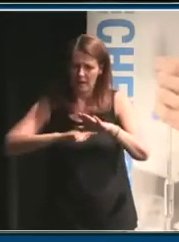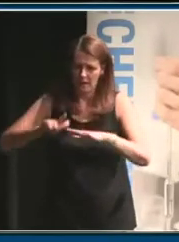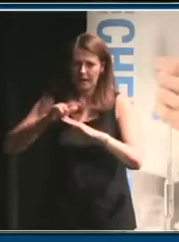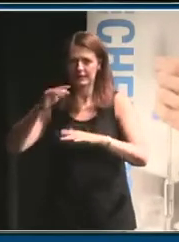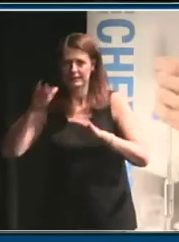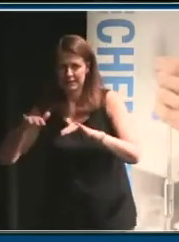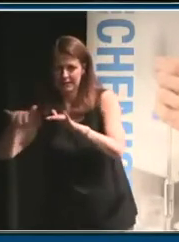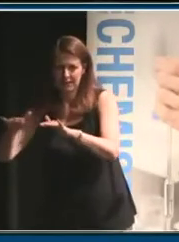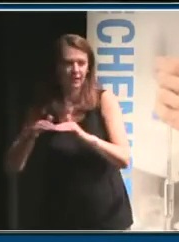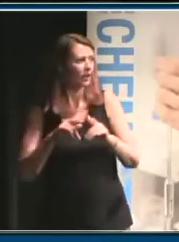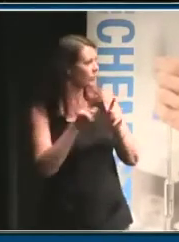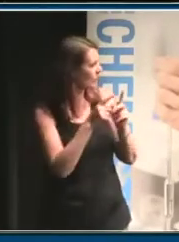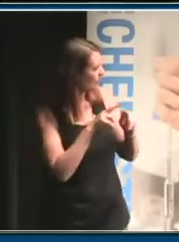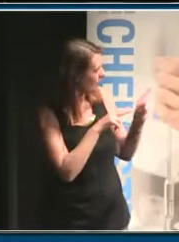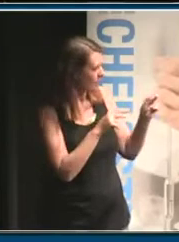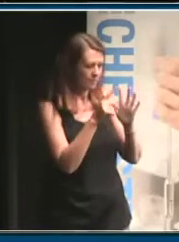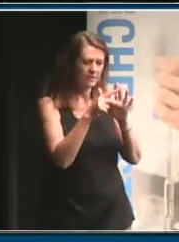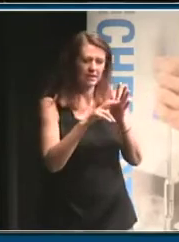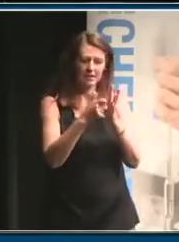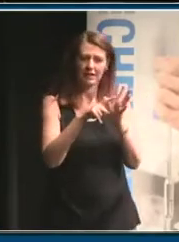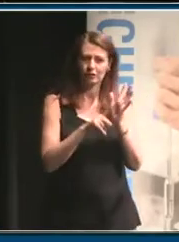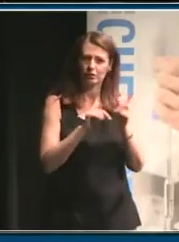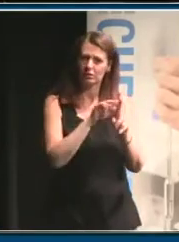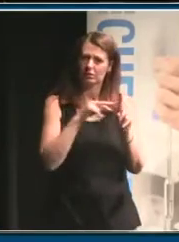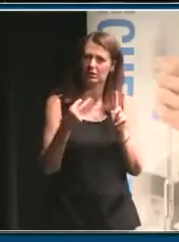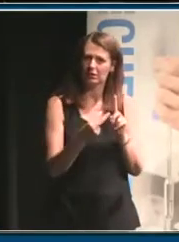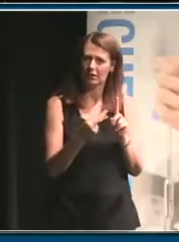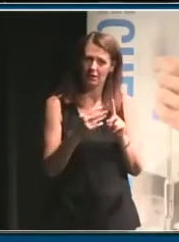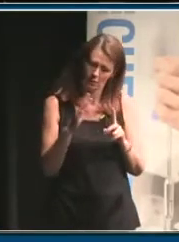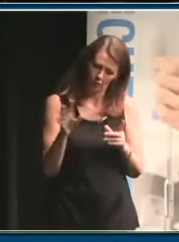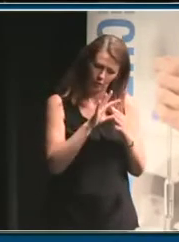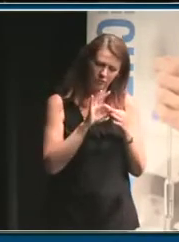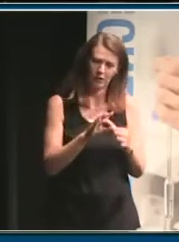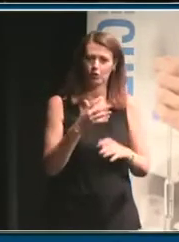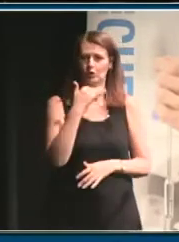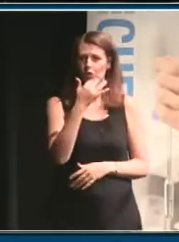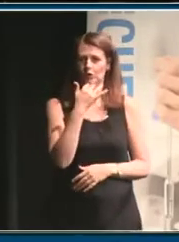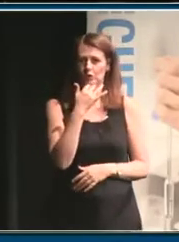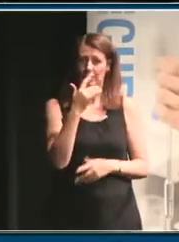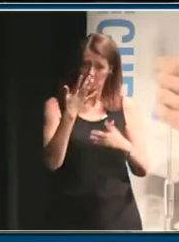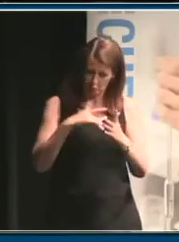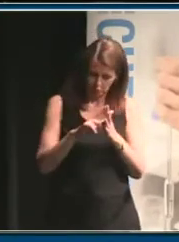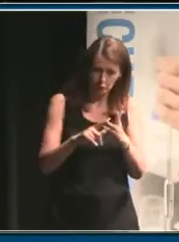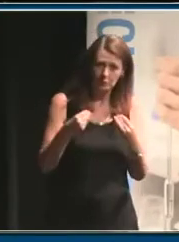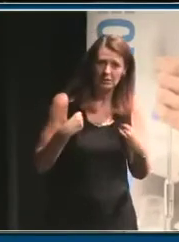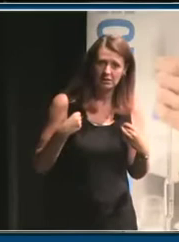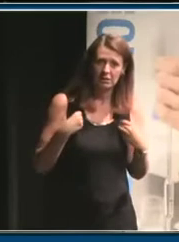From an industrial perspective is all cost. If you want to do business and you got to deal with